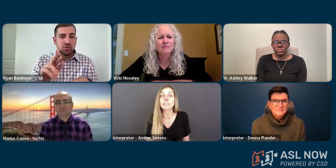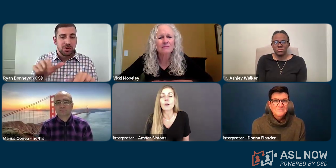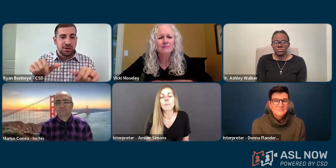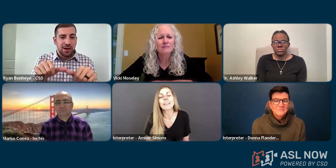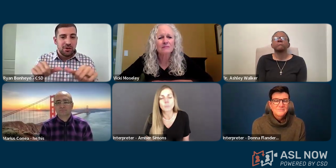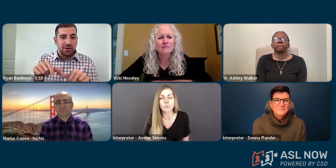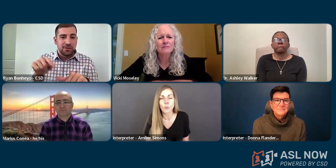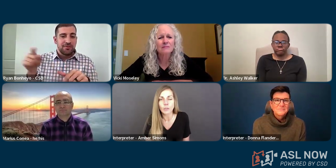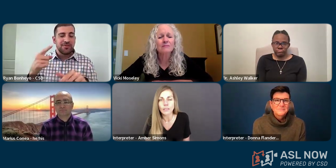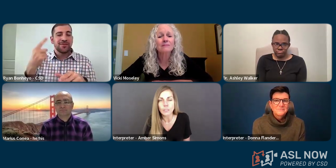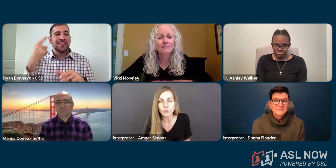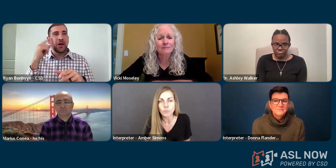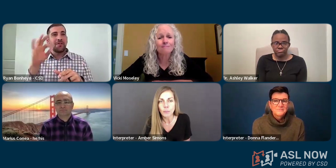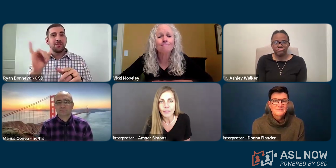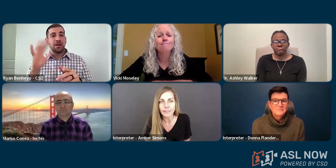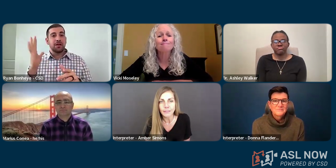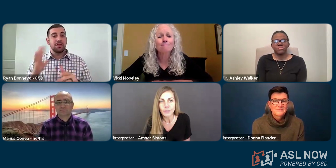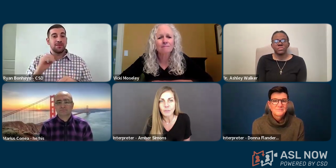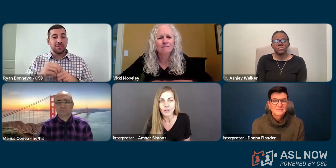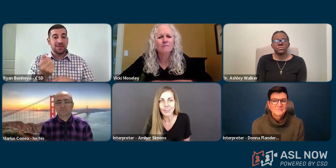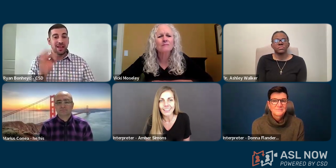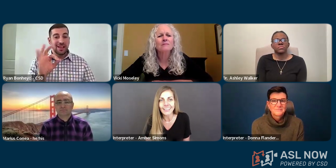that I mean, it's rarely used by the deaf community.